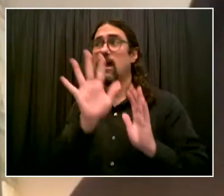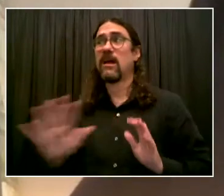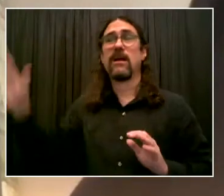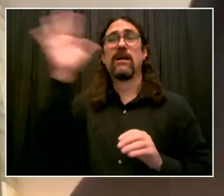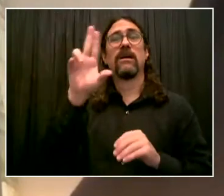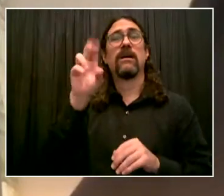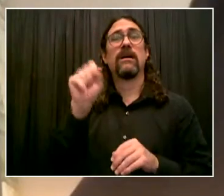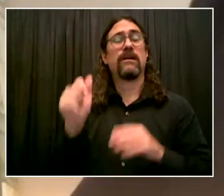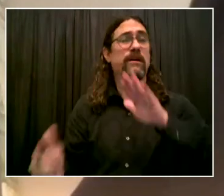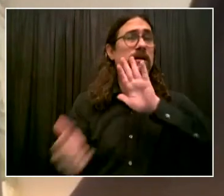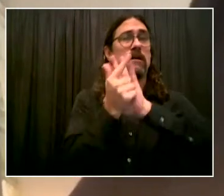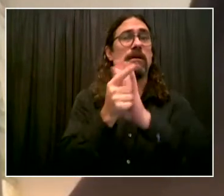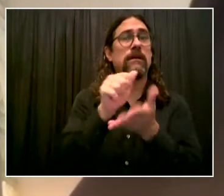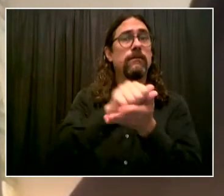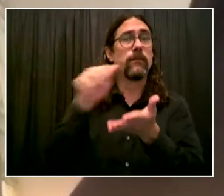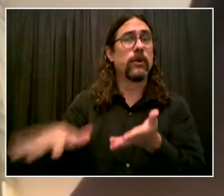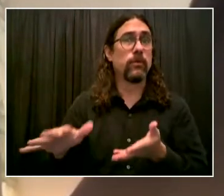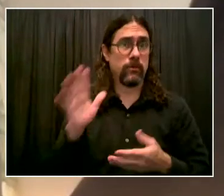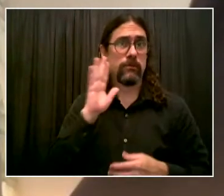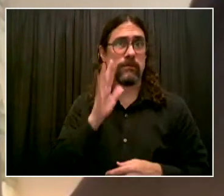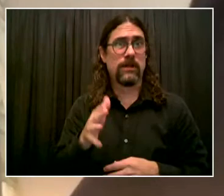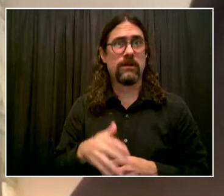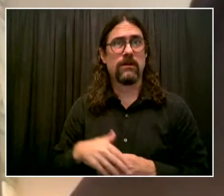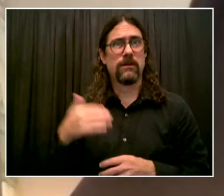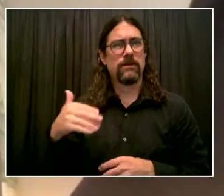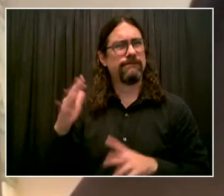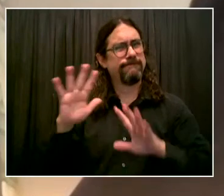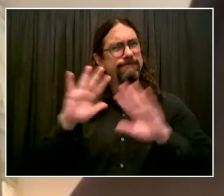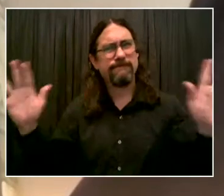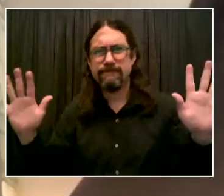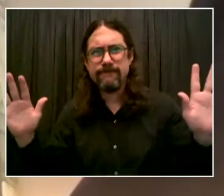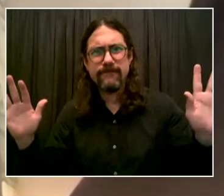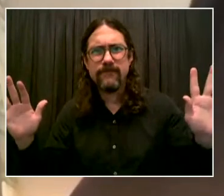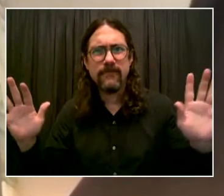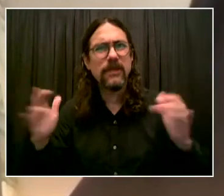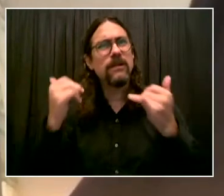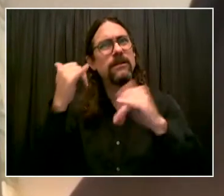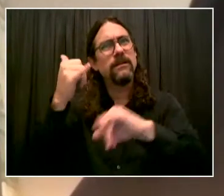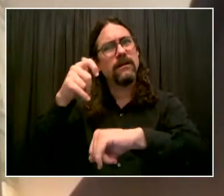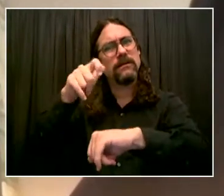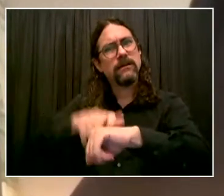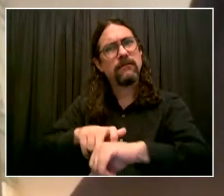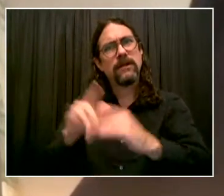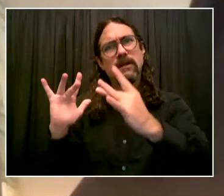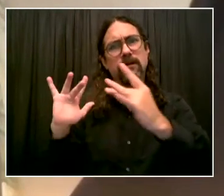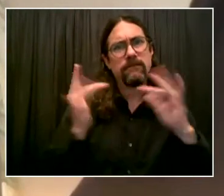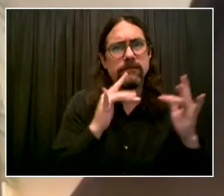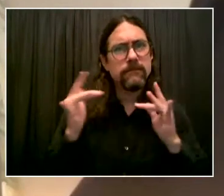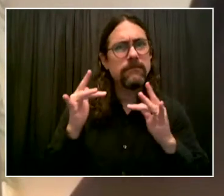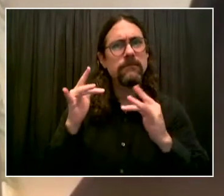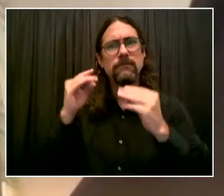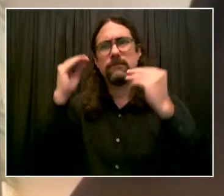TIME TO REACH ACROSS TO ALL OF OUR CITIZENS ACROSTS HE COUNTRY TO